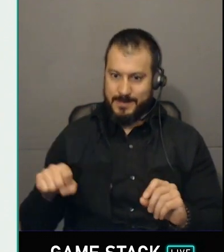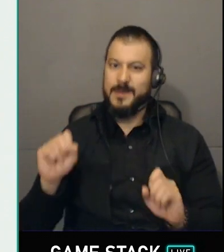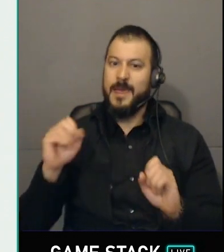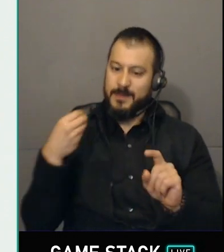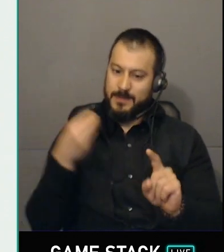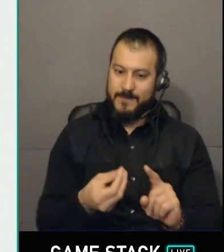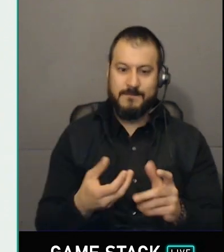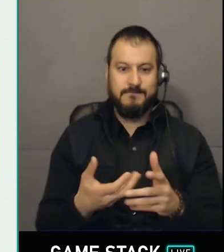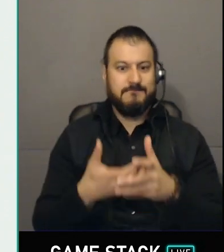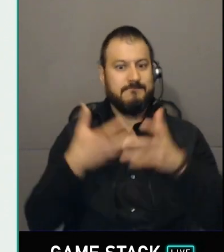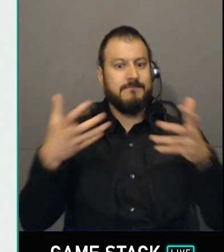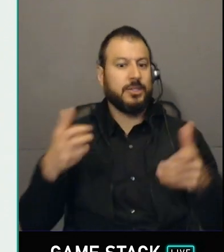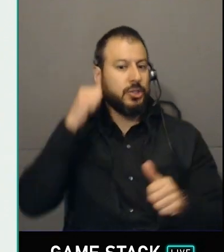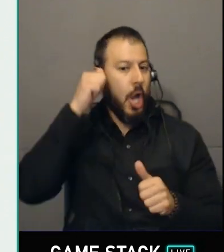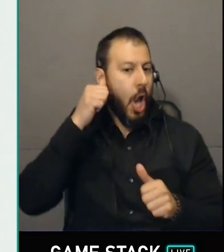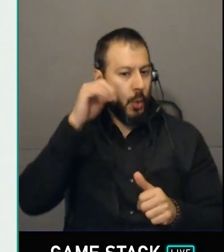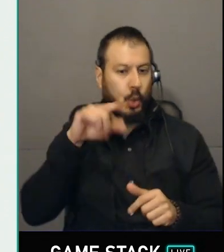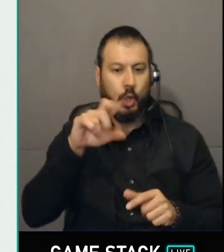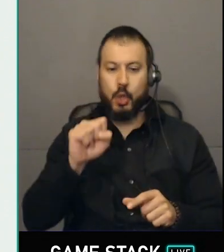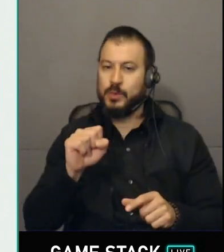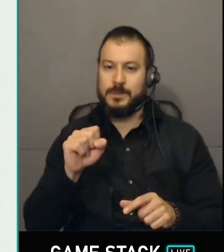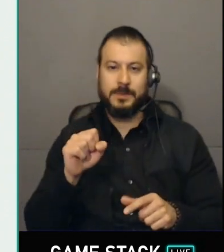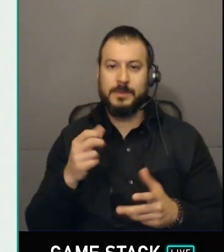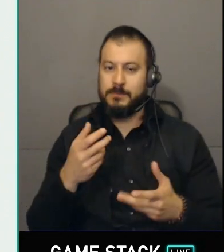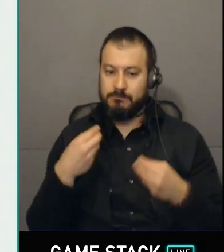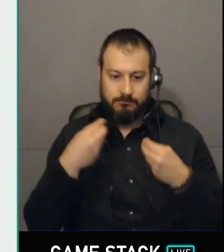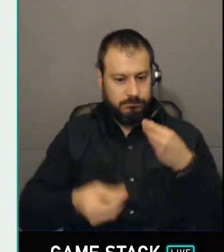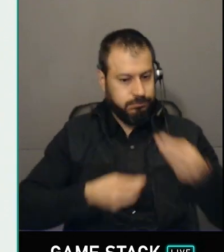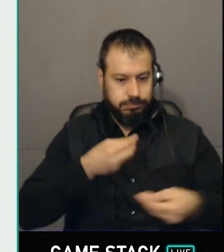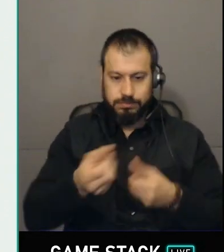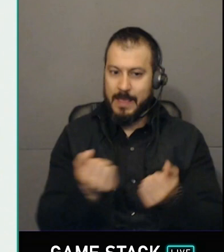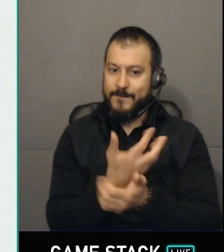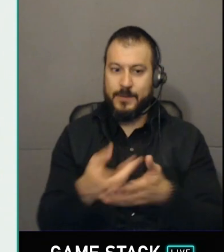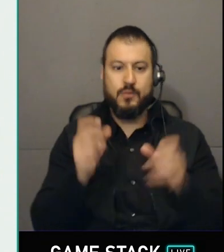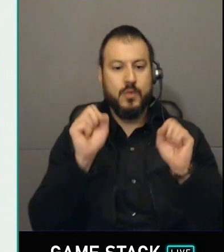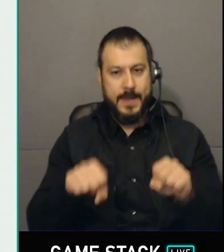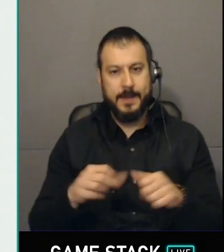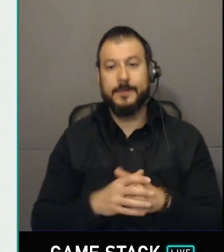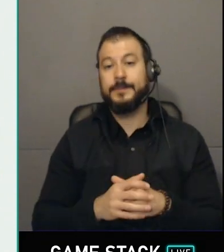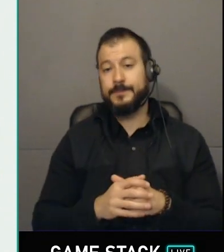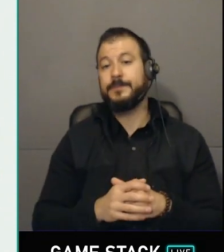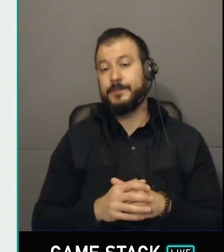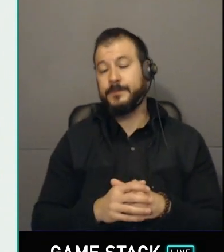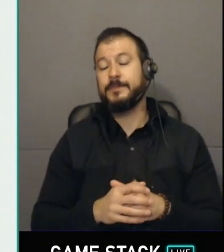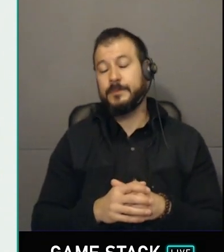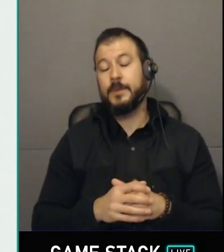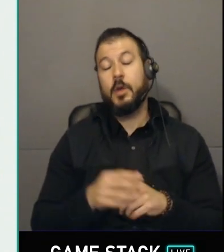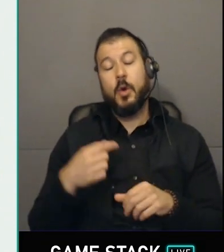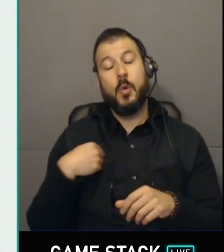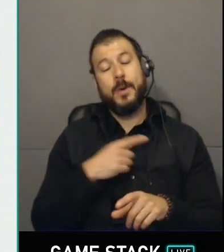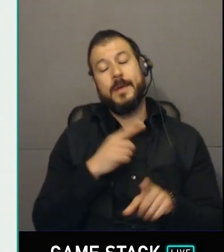And finally, we also added the ability for the user to be able to control voice prompts